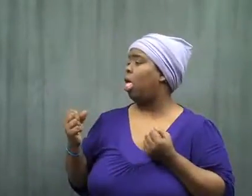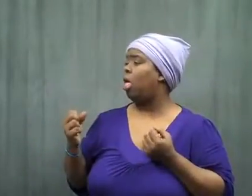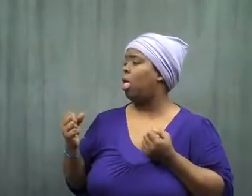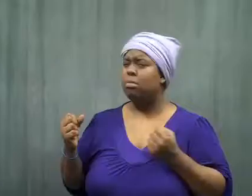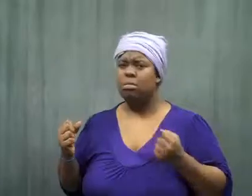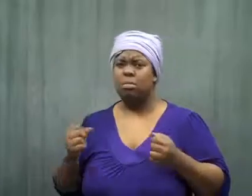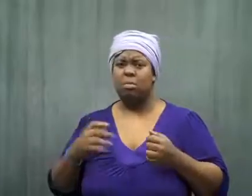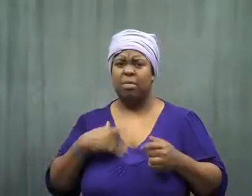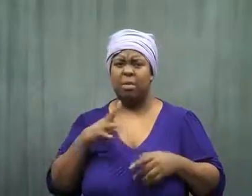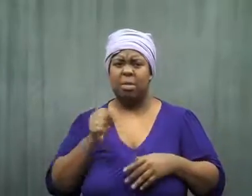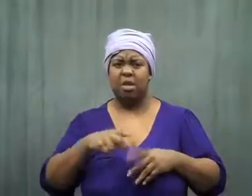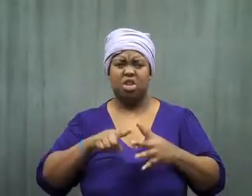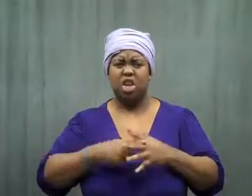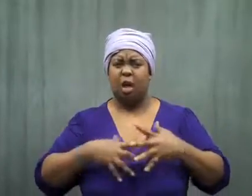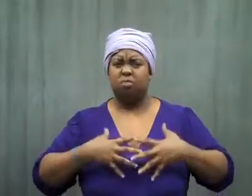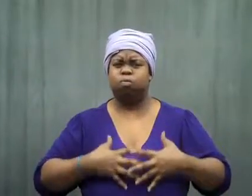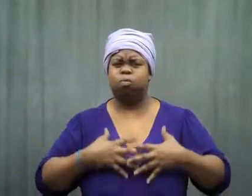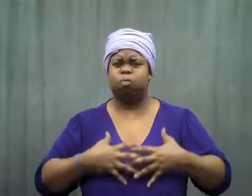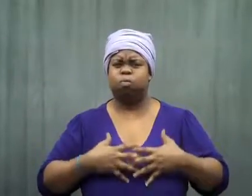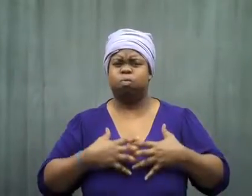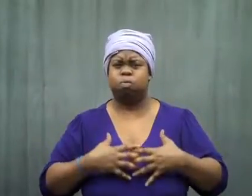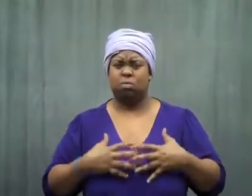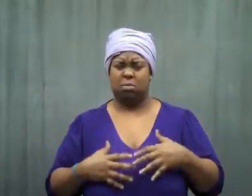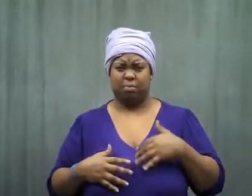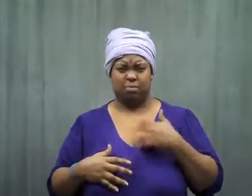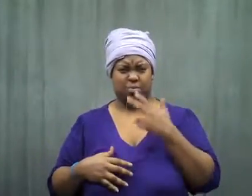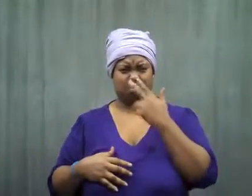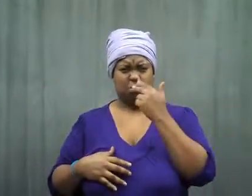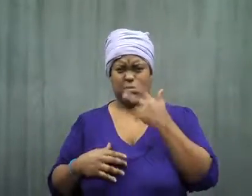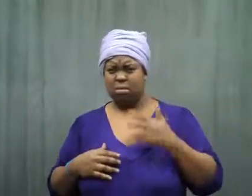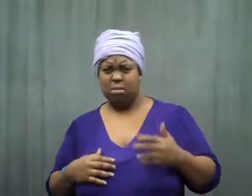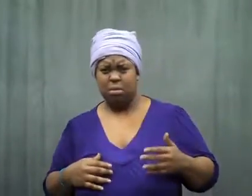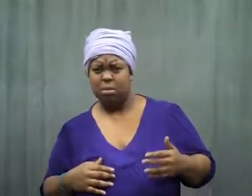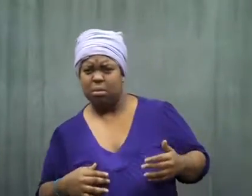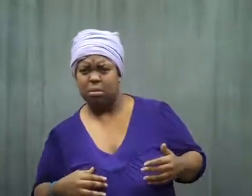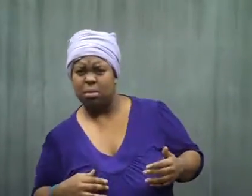and the bus felt funny, the way it was moving.